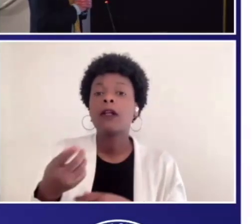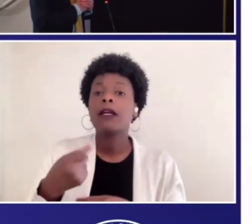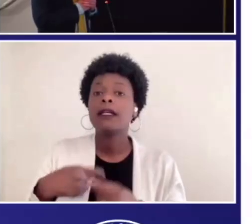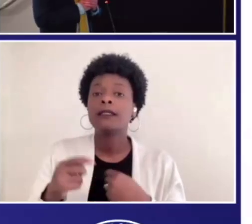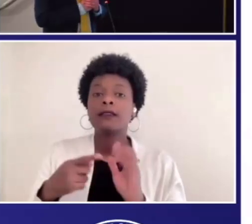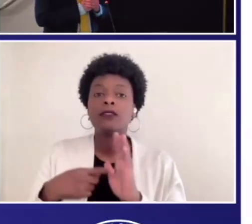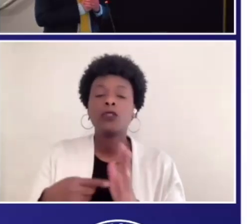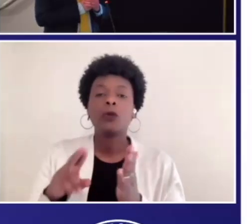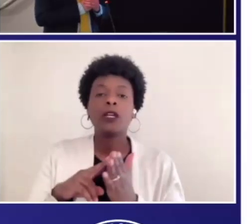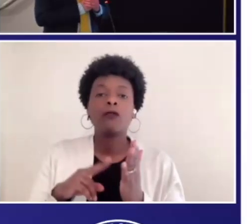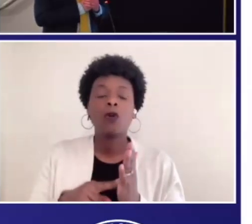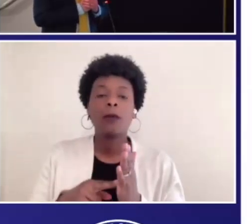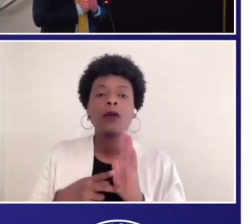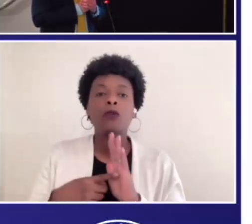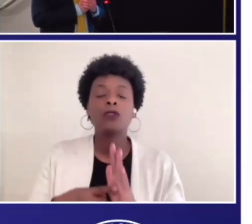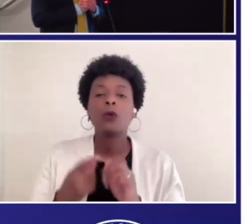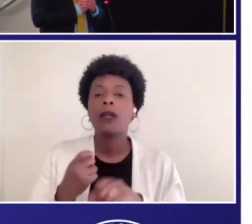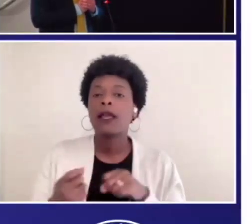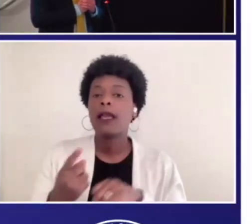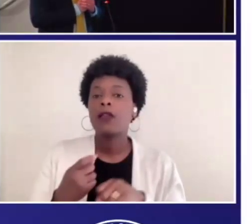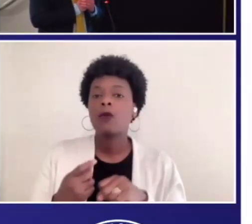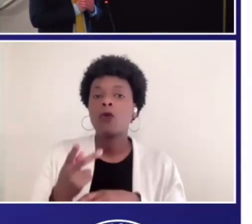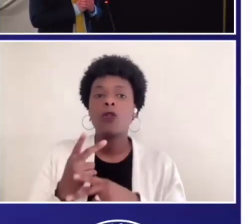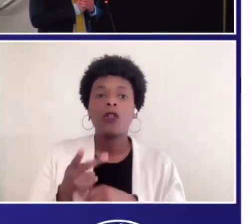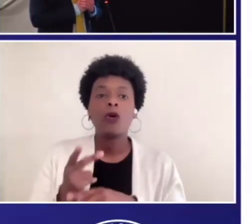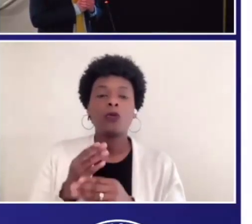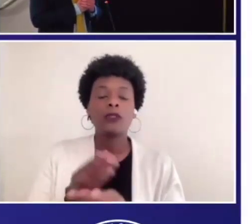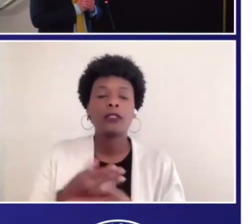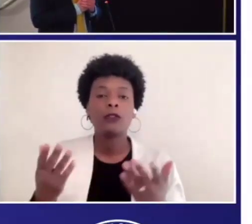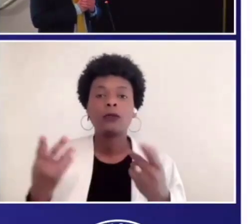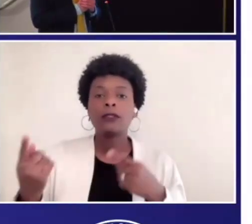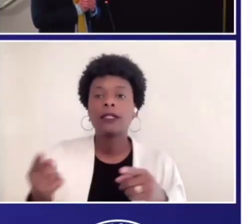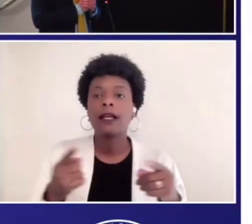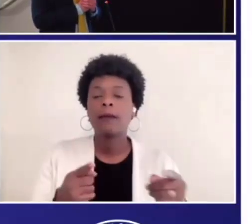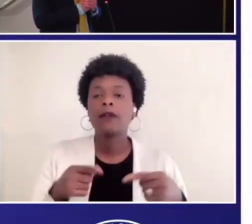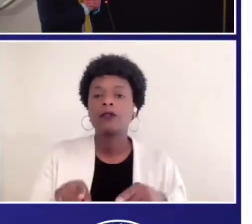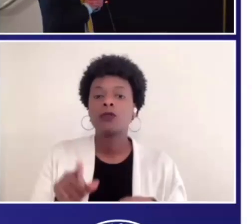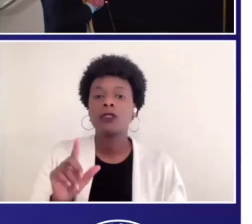showing you annual loan disbursements that occurred in the 2022-2023 award year.